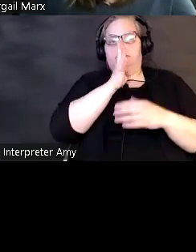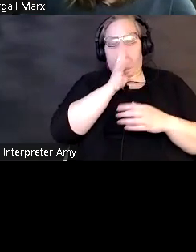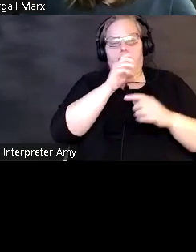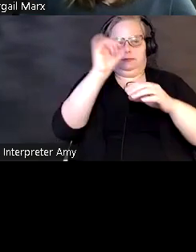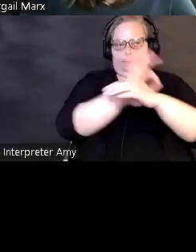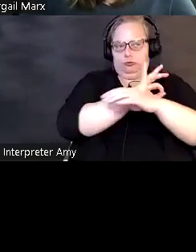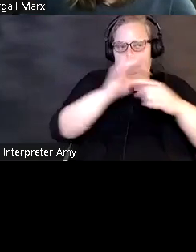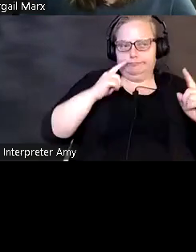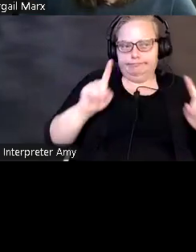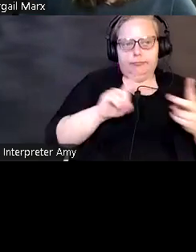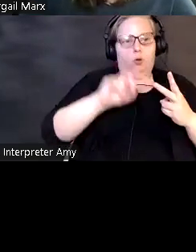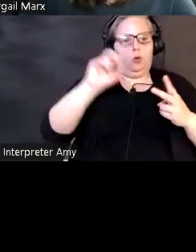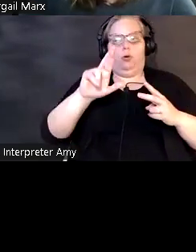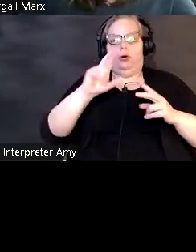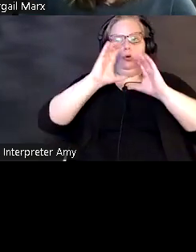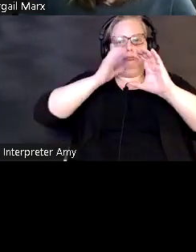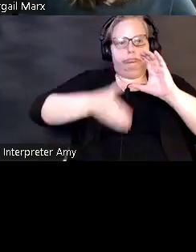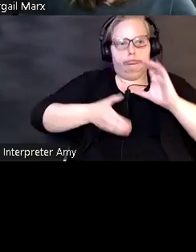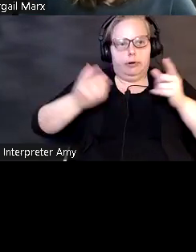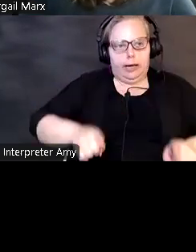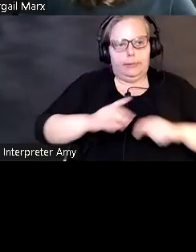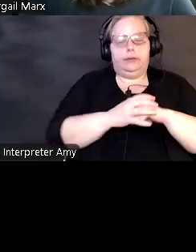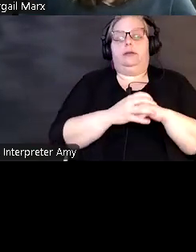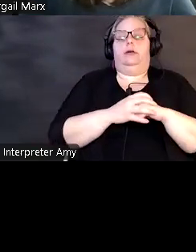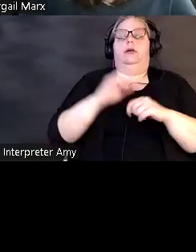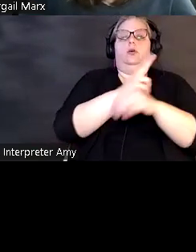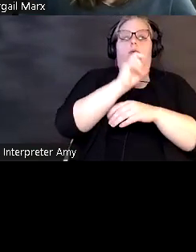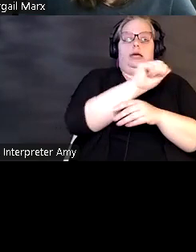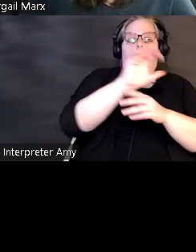someone is not understanding them and then using the AAC device to repair that breakdown